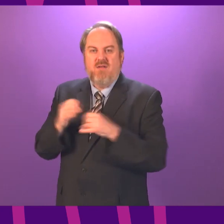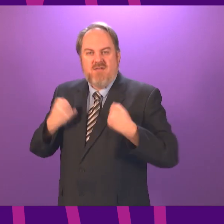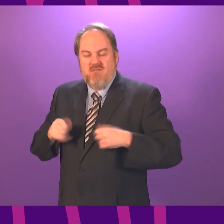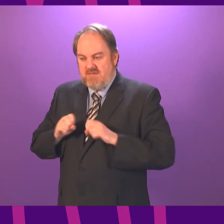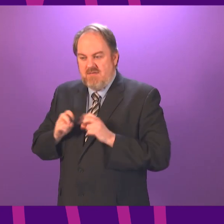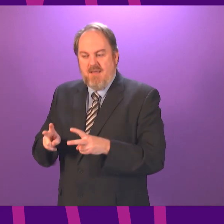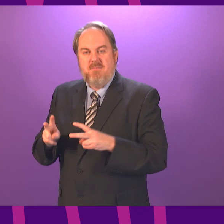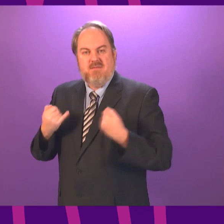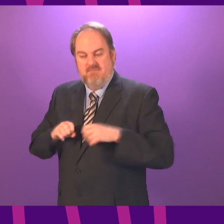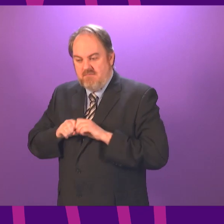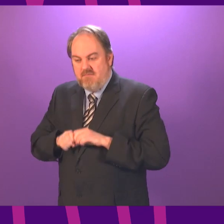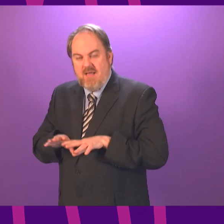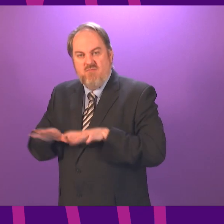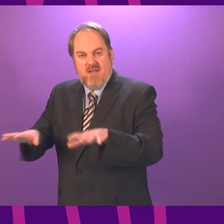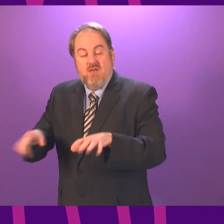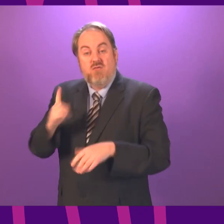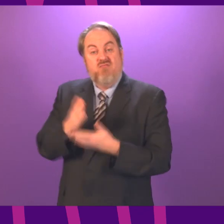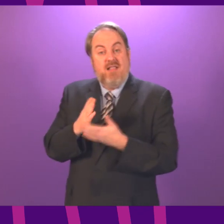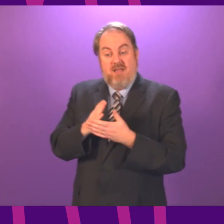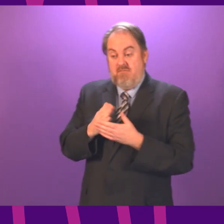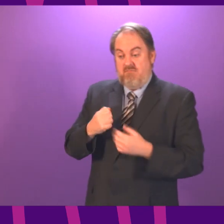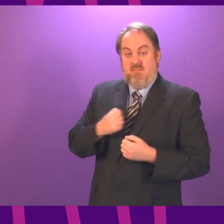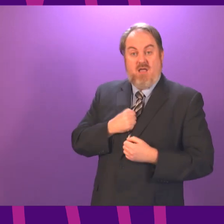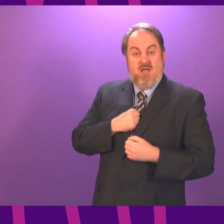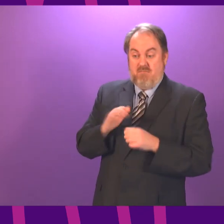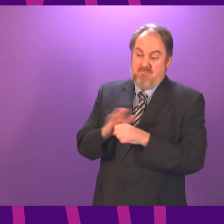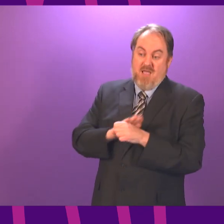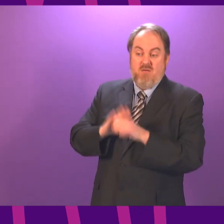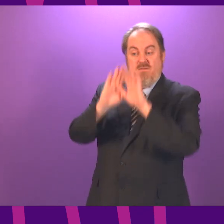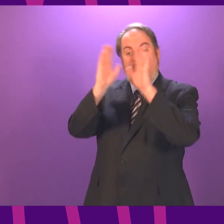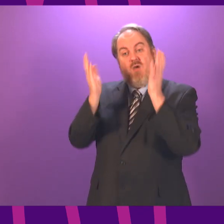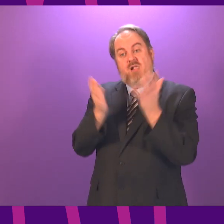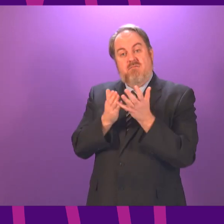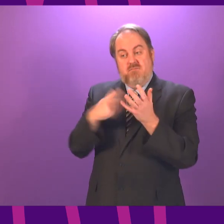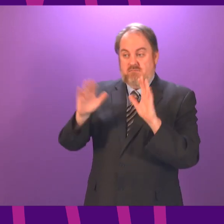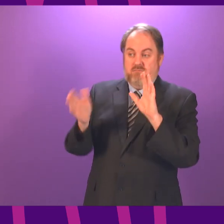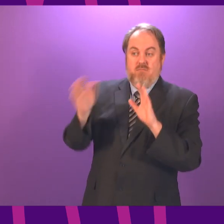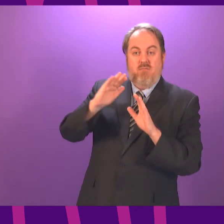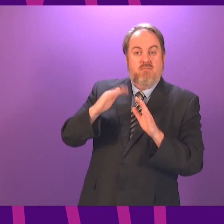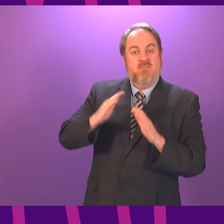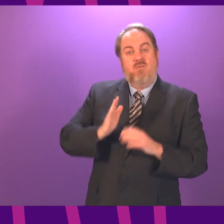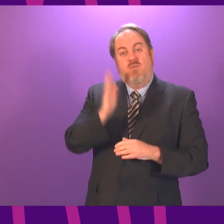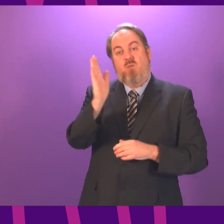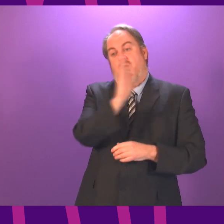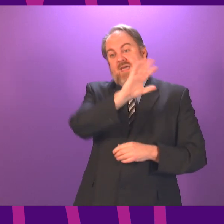that Governments, certainly those in the western world, will have to learn. We will add that to the lessons that the Audit Scotland report has for us.